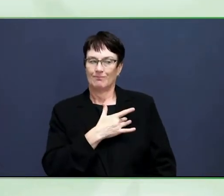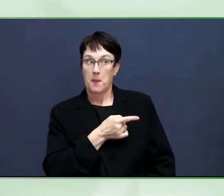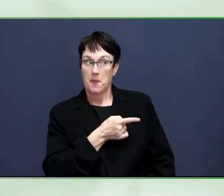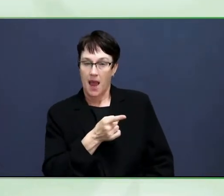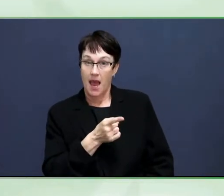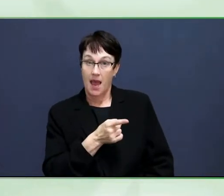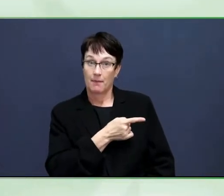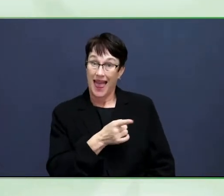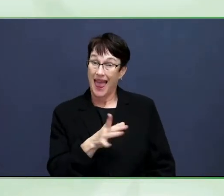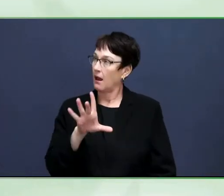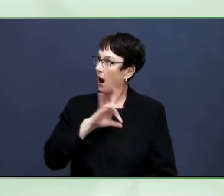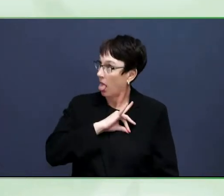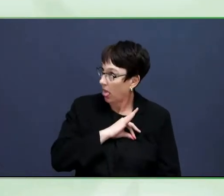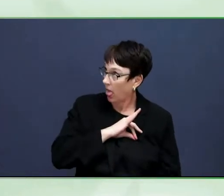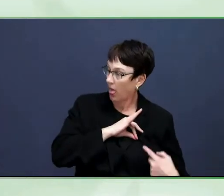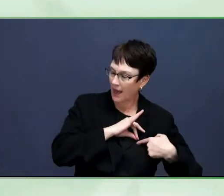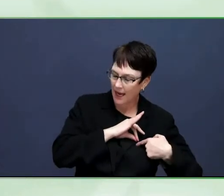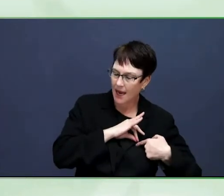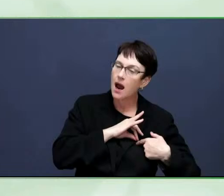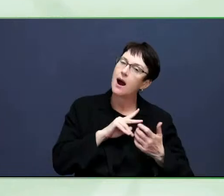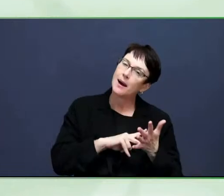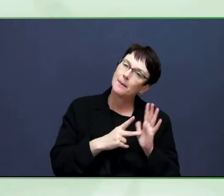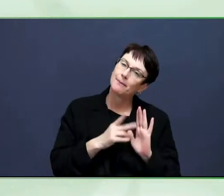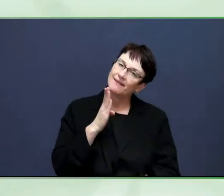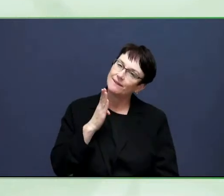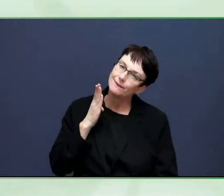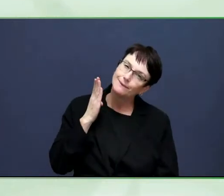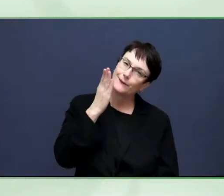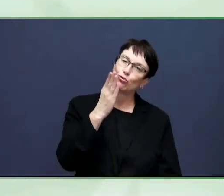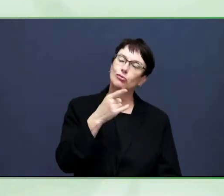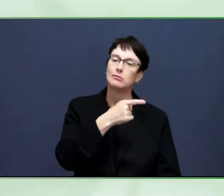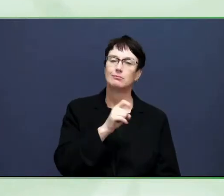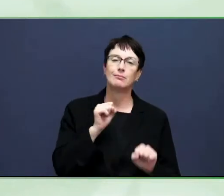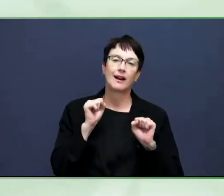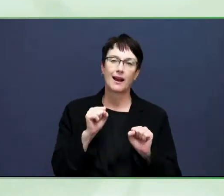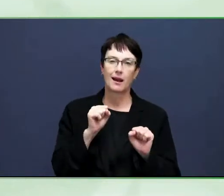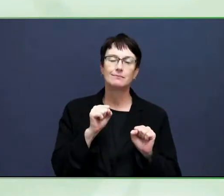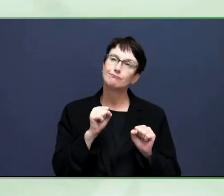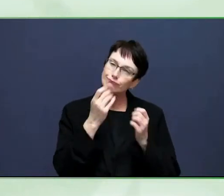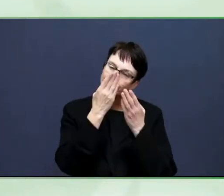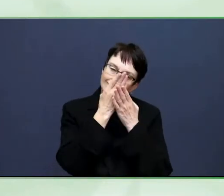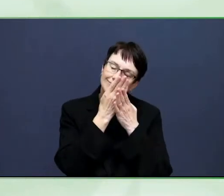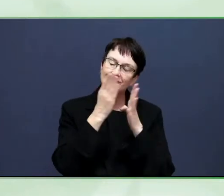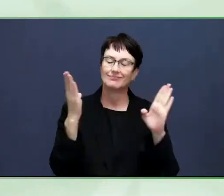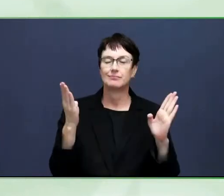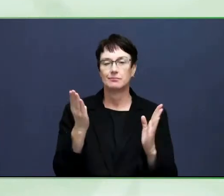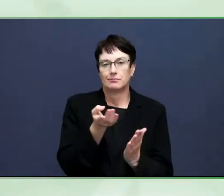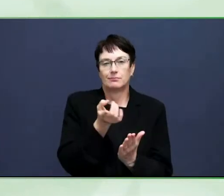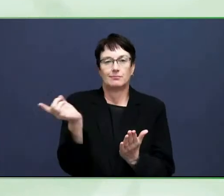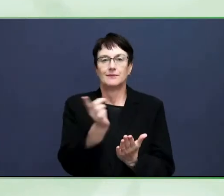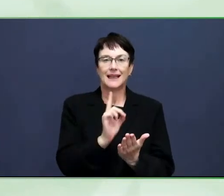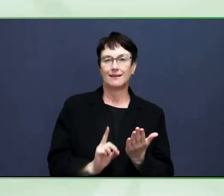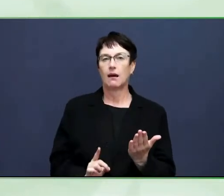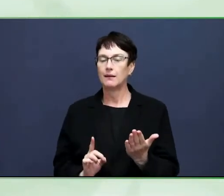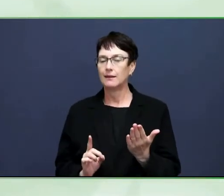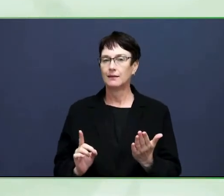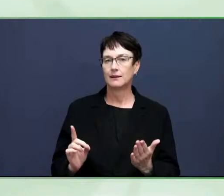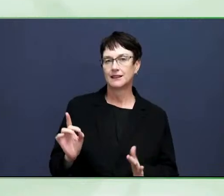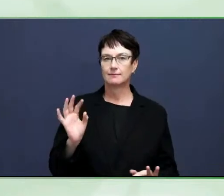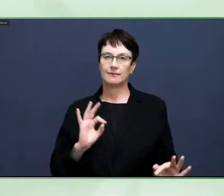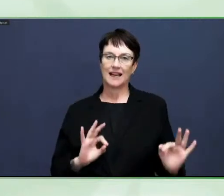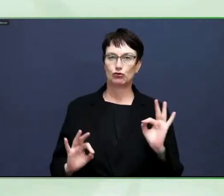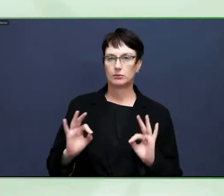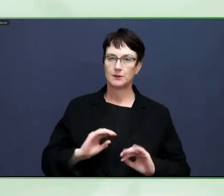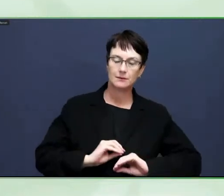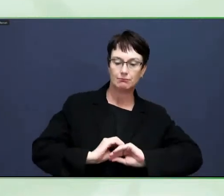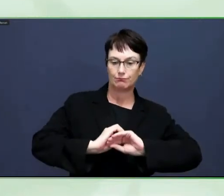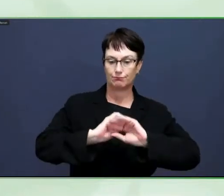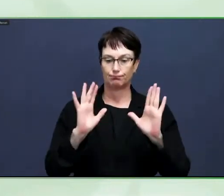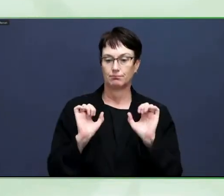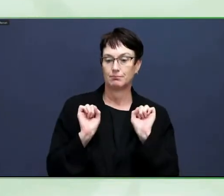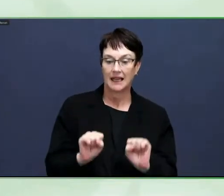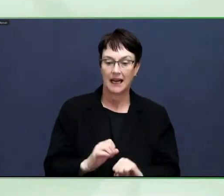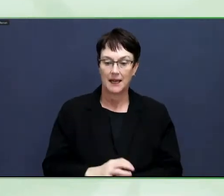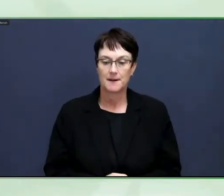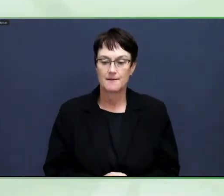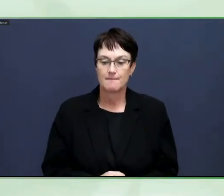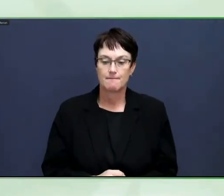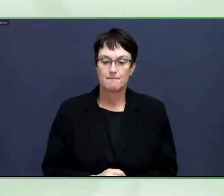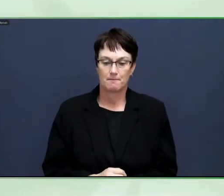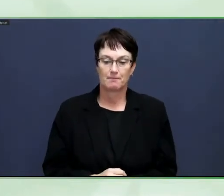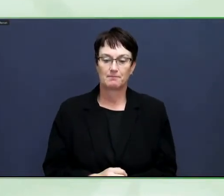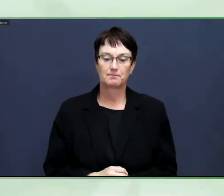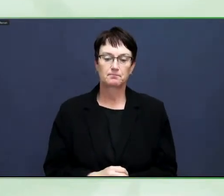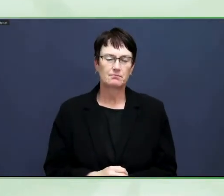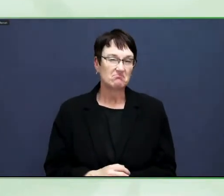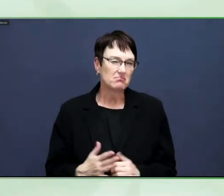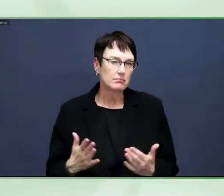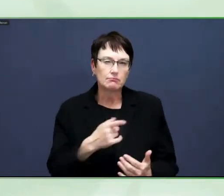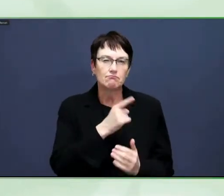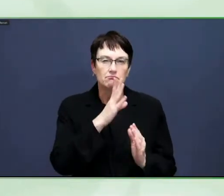What is the chance that a lot of them from start their own brands thinking about disability